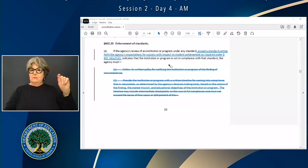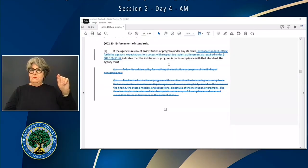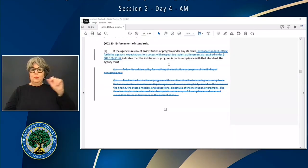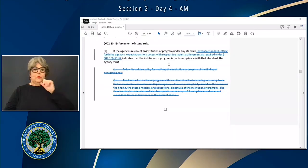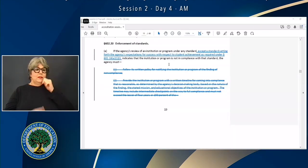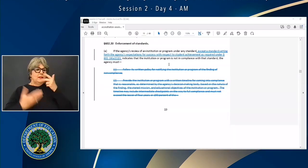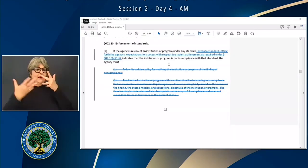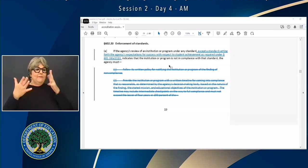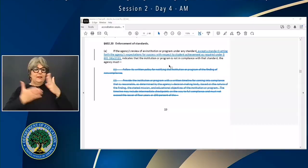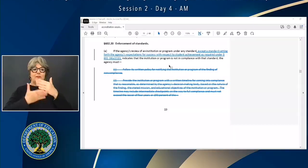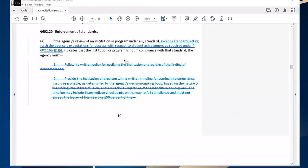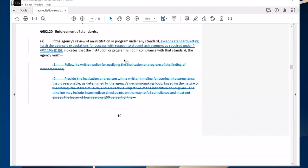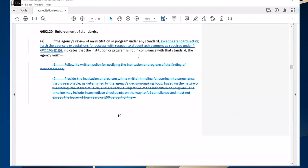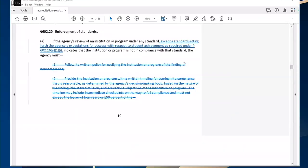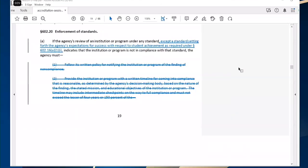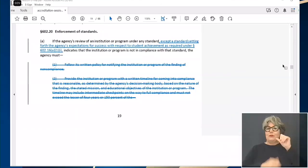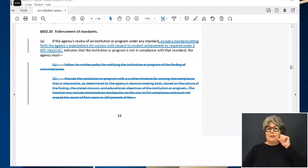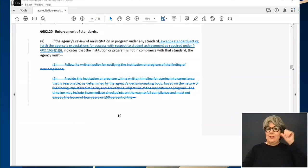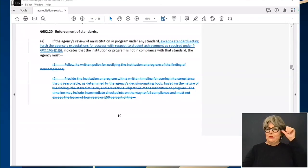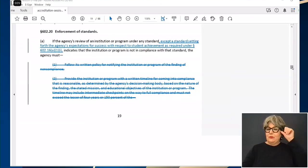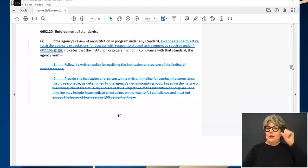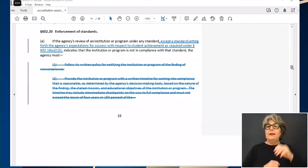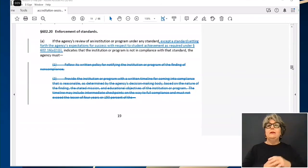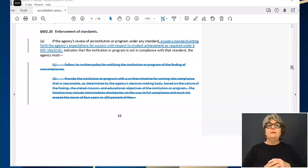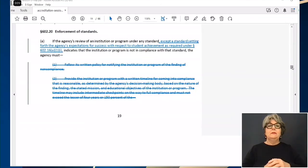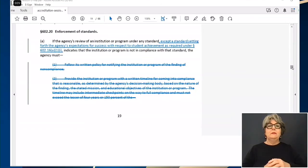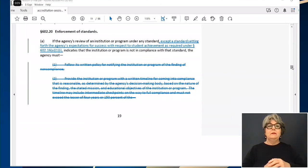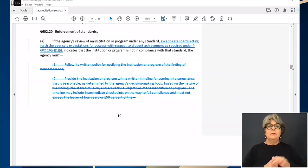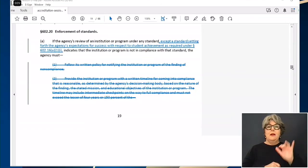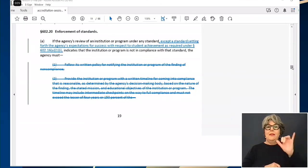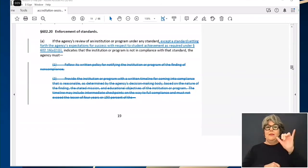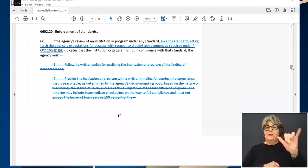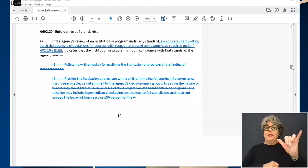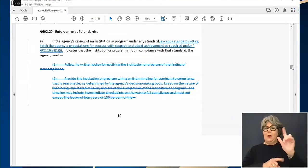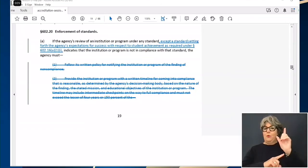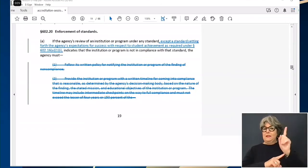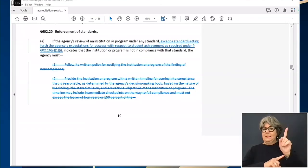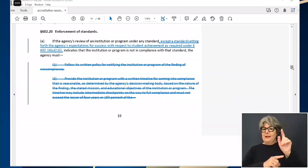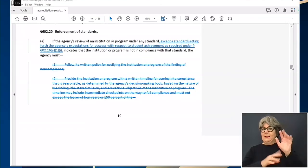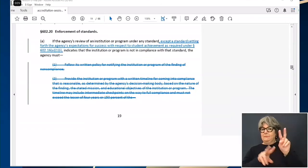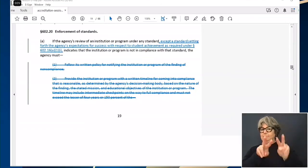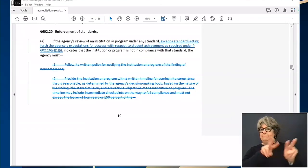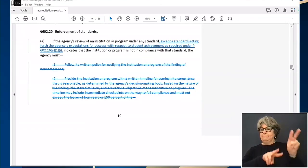section up yesterday. Yeah. We'll hold right there for just a second. I did want to mention, too, that